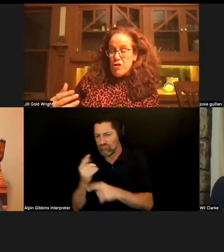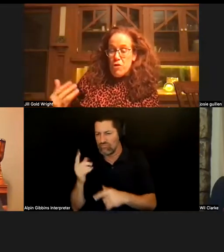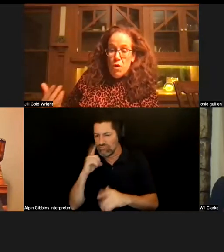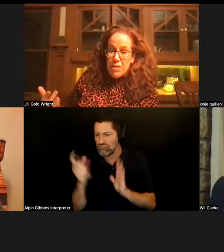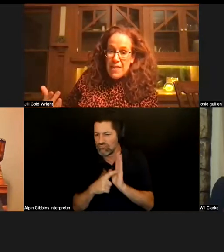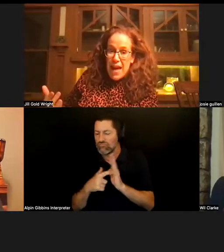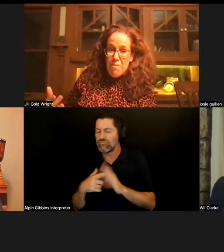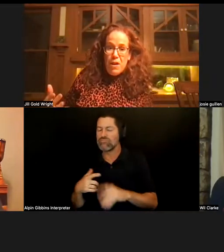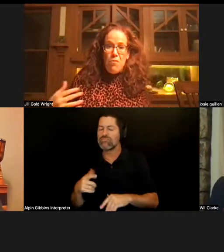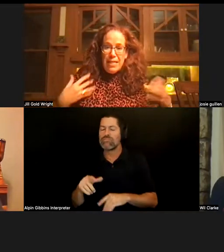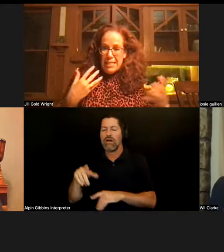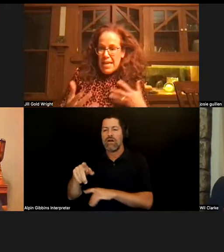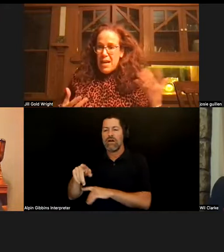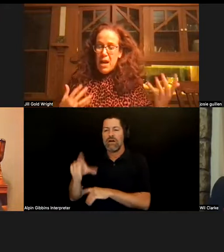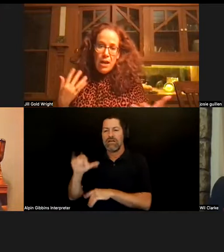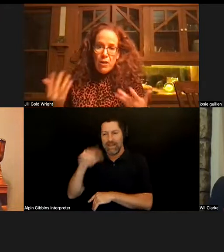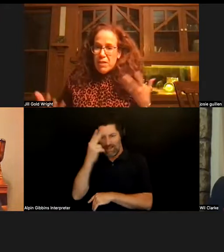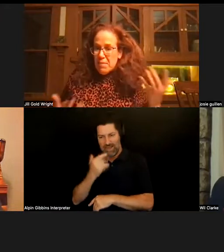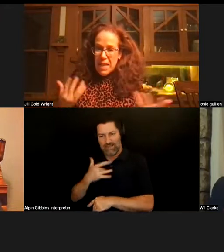church you won't see that. 20:26:04 But you might see you know something